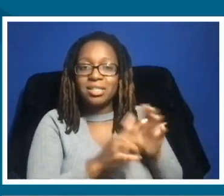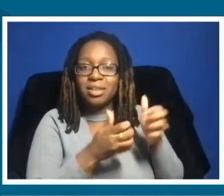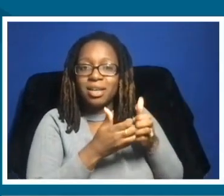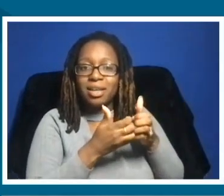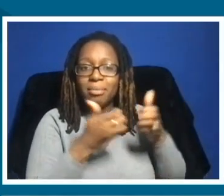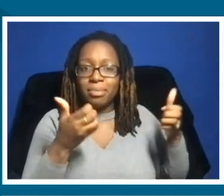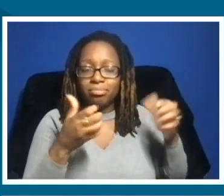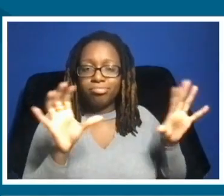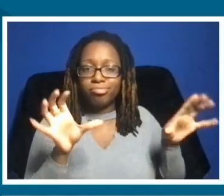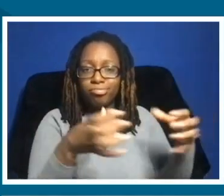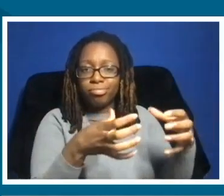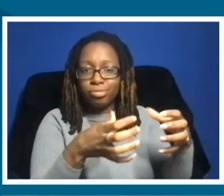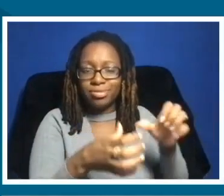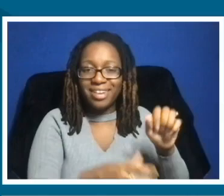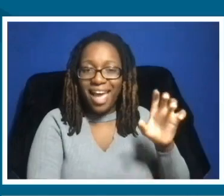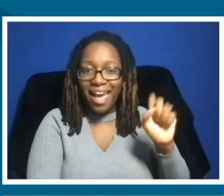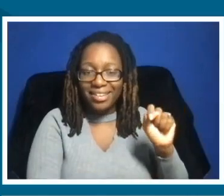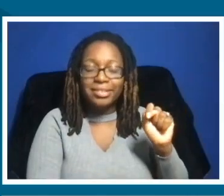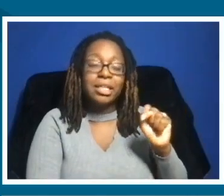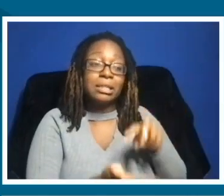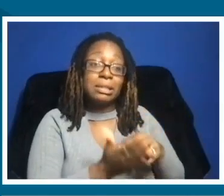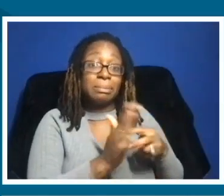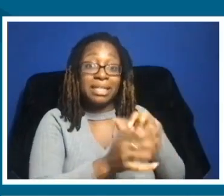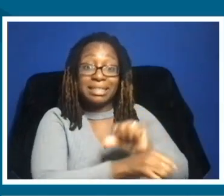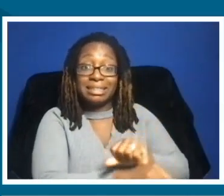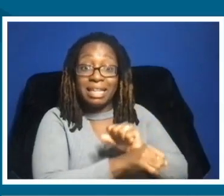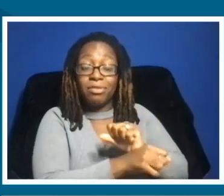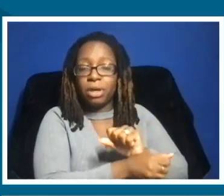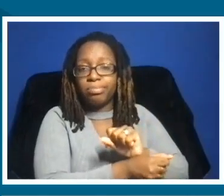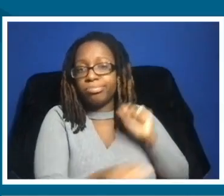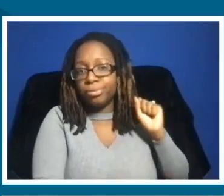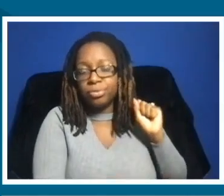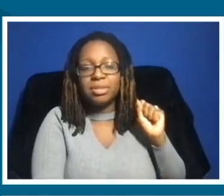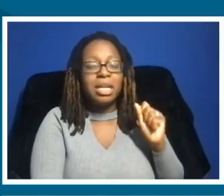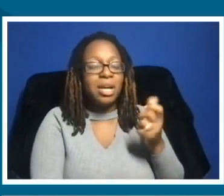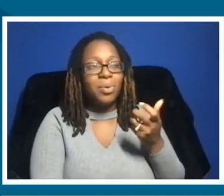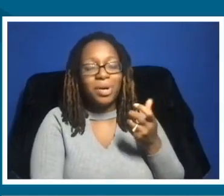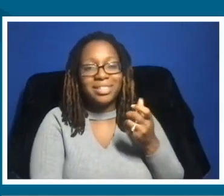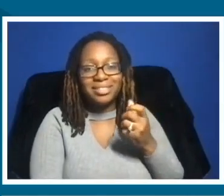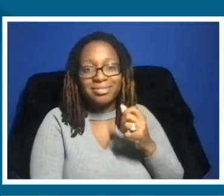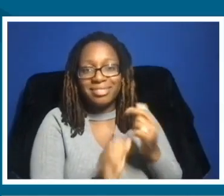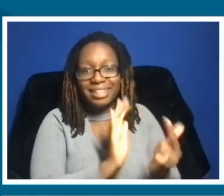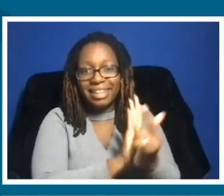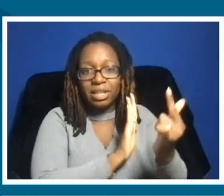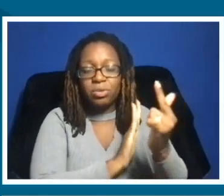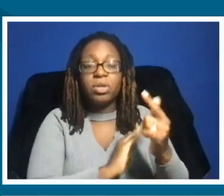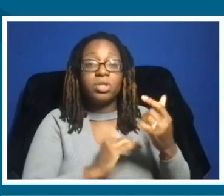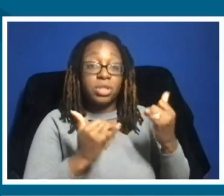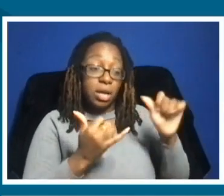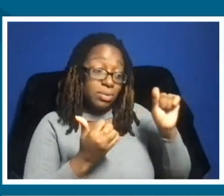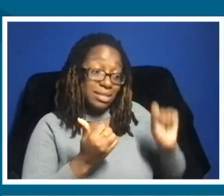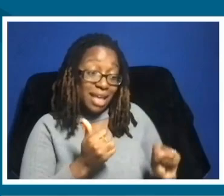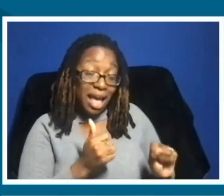slavery was illegal in dc well right south of us is virginia where slavery